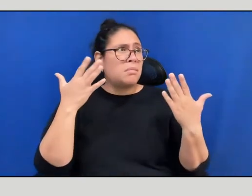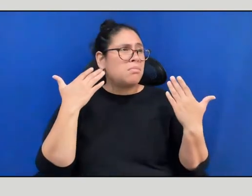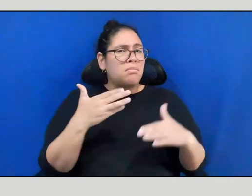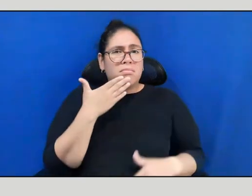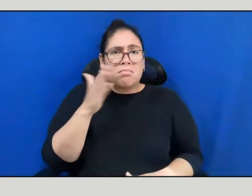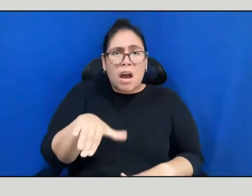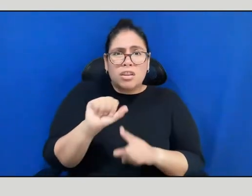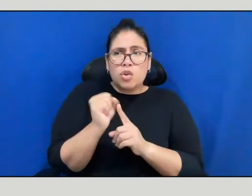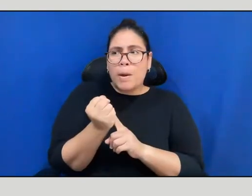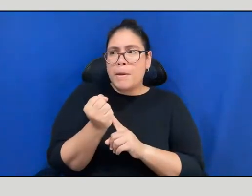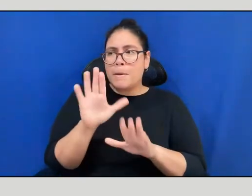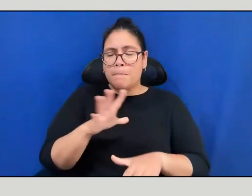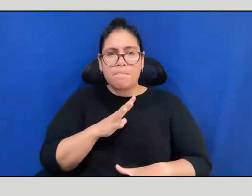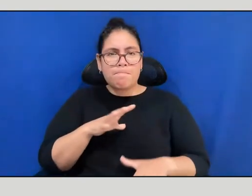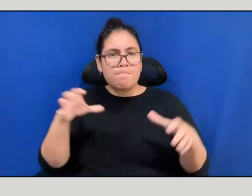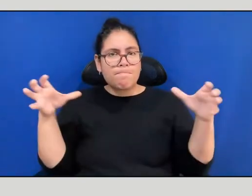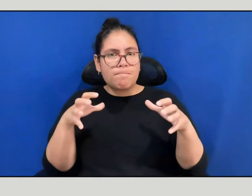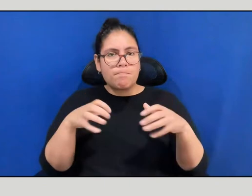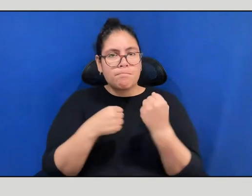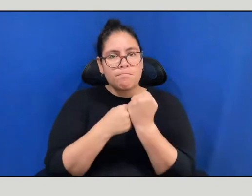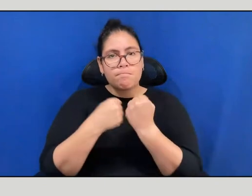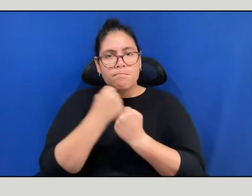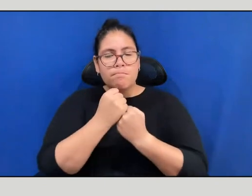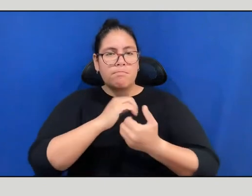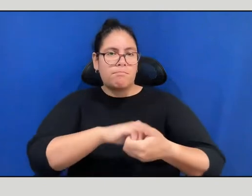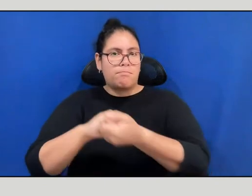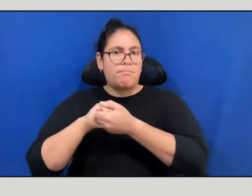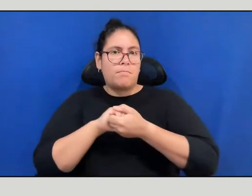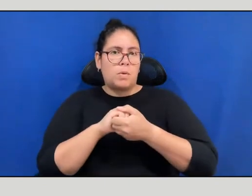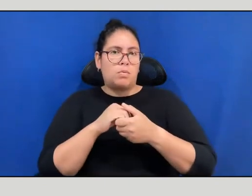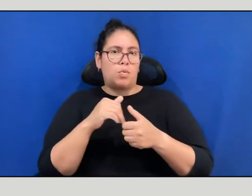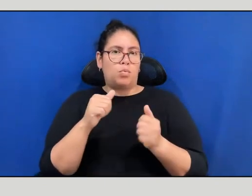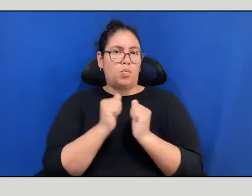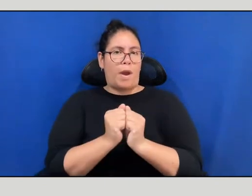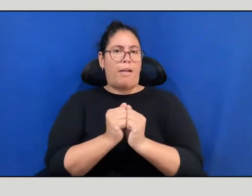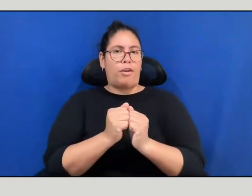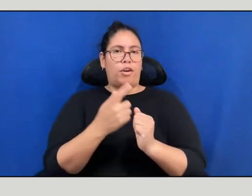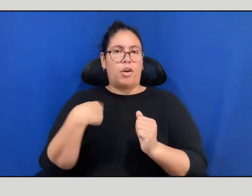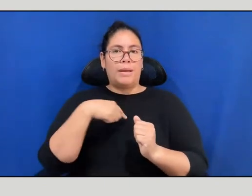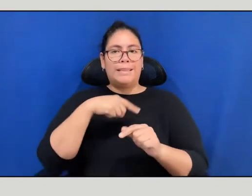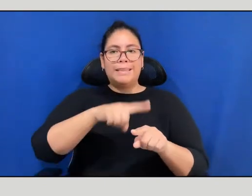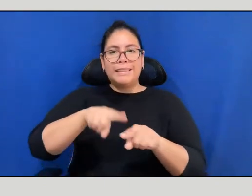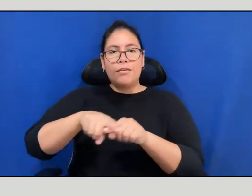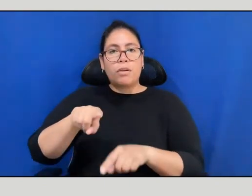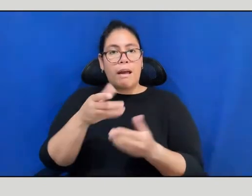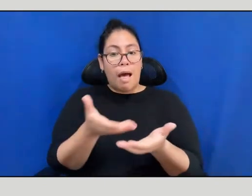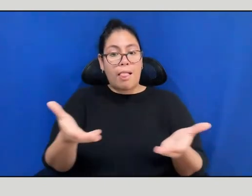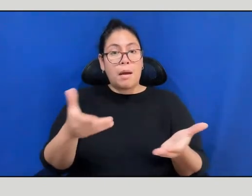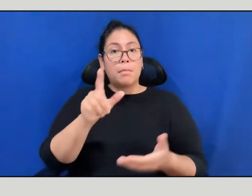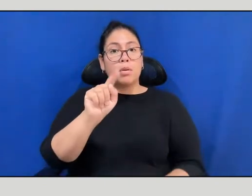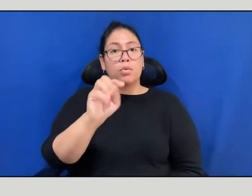and those instruments, those elements, those tools, are also related with the first time